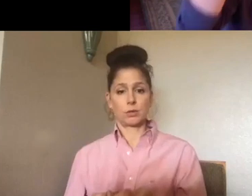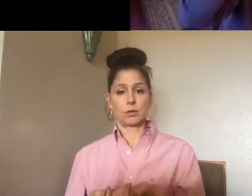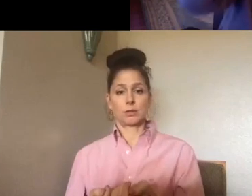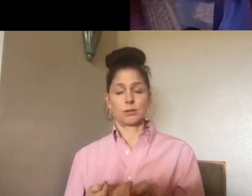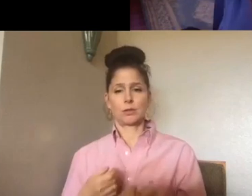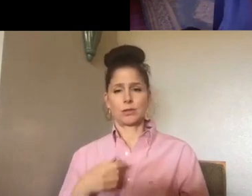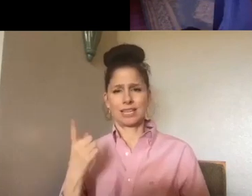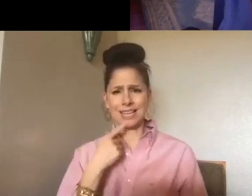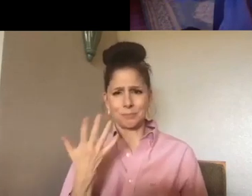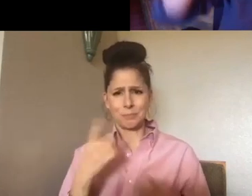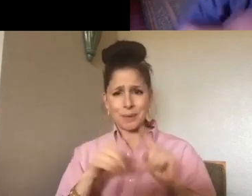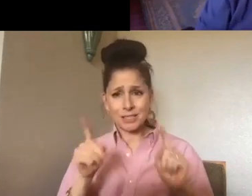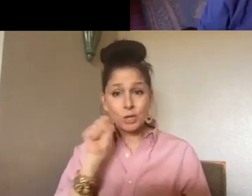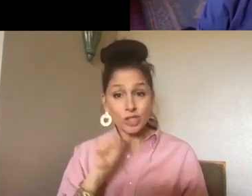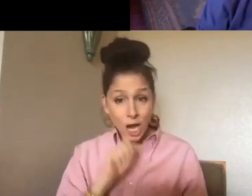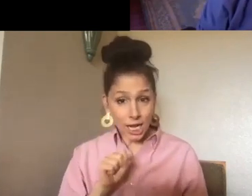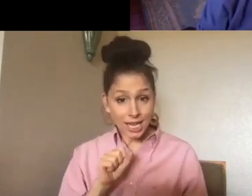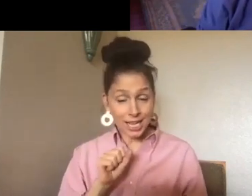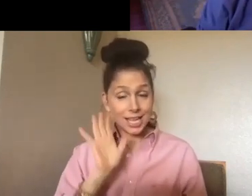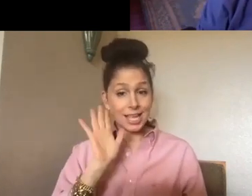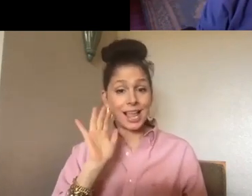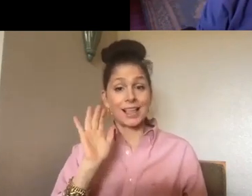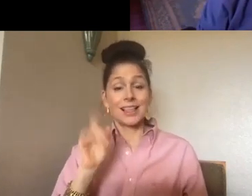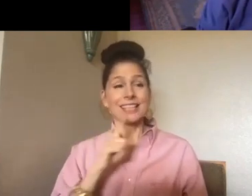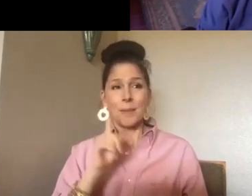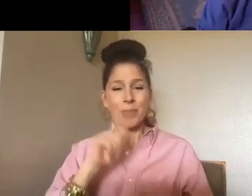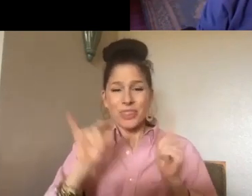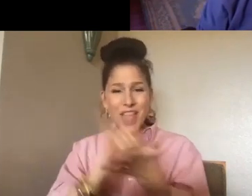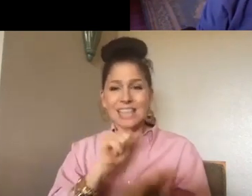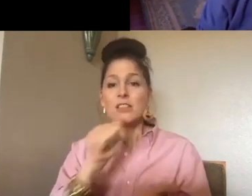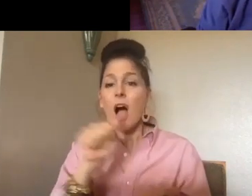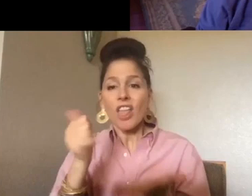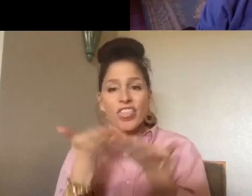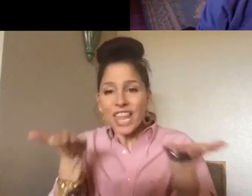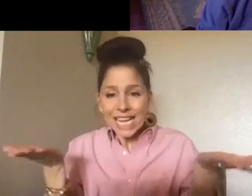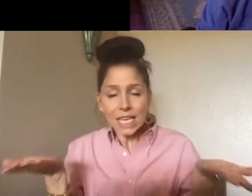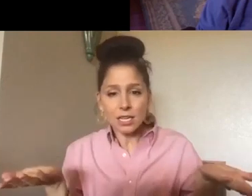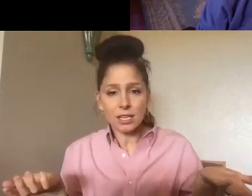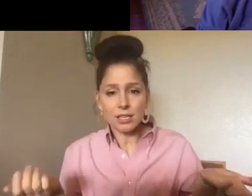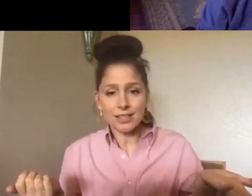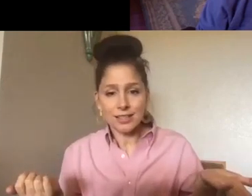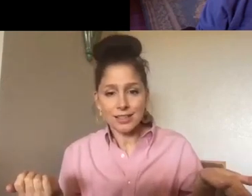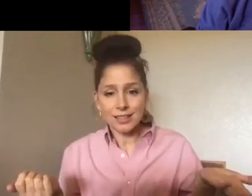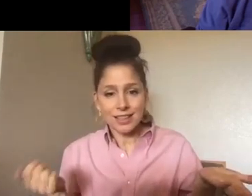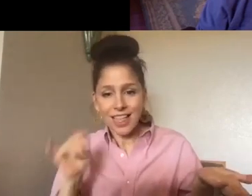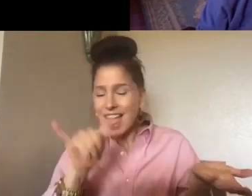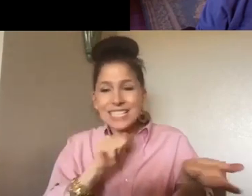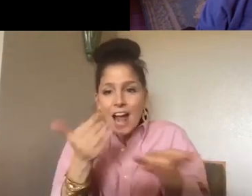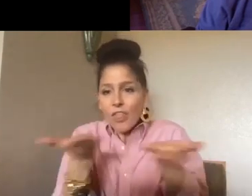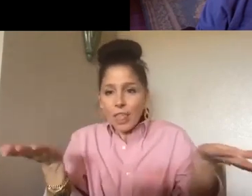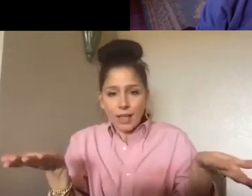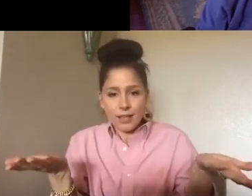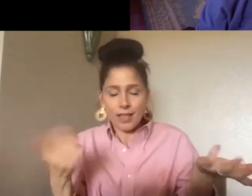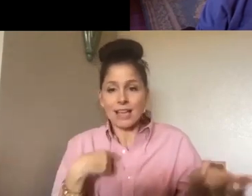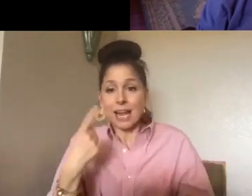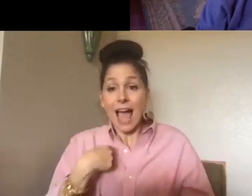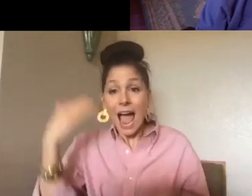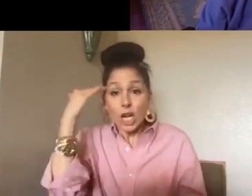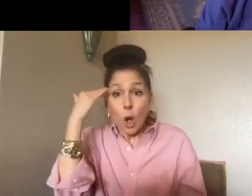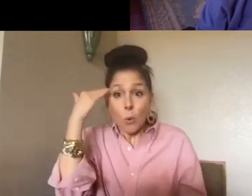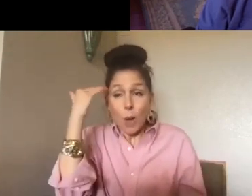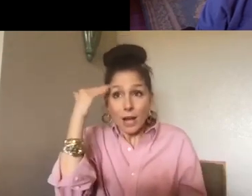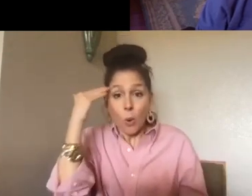to be a doctor." And she's like, "But, Shoshannah, it's just a deaf thing, it's not, the role isn't